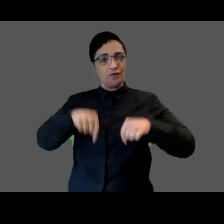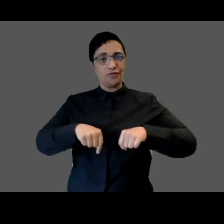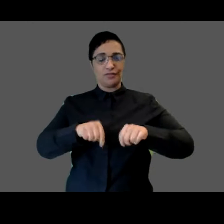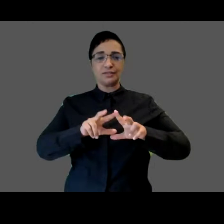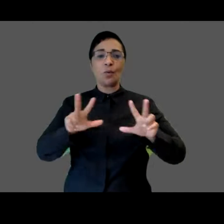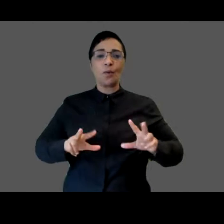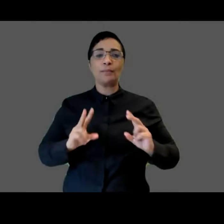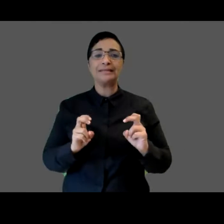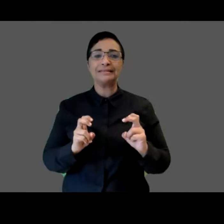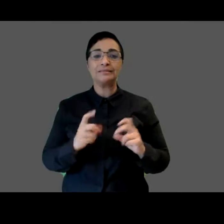generated data.